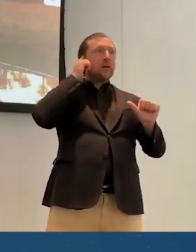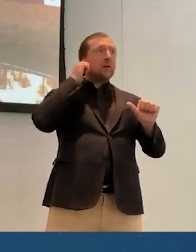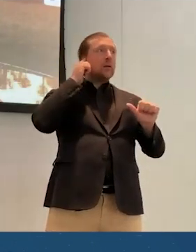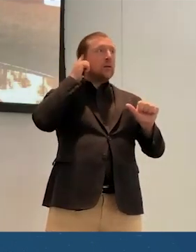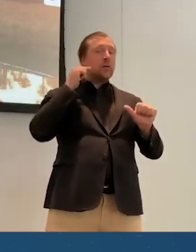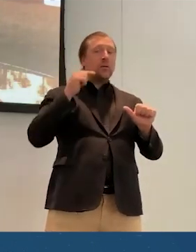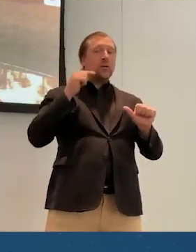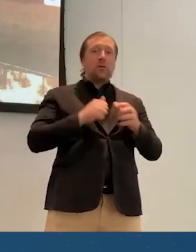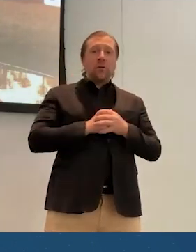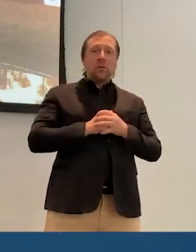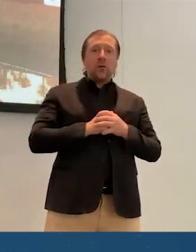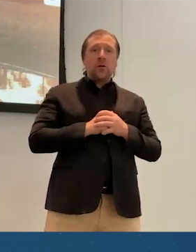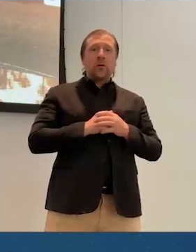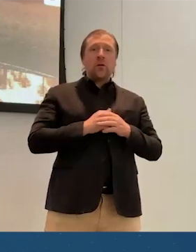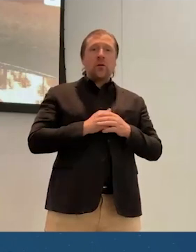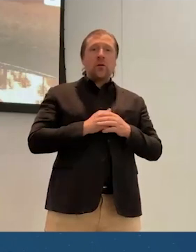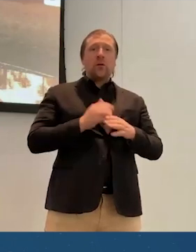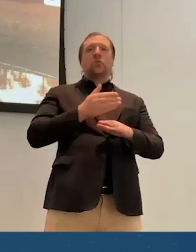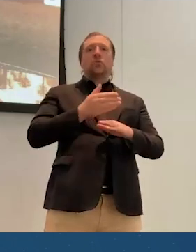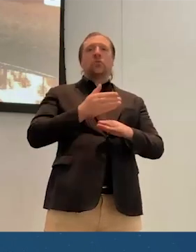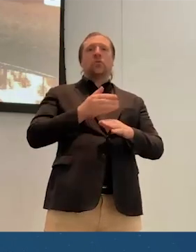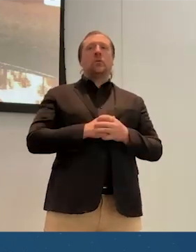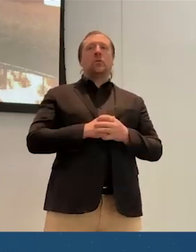I took over the iterations, observing